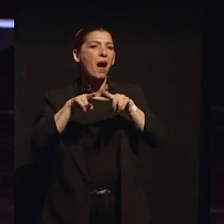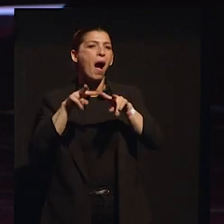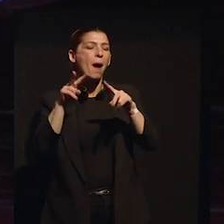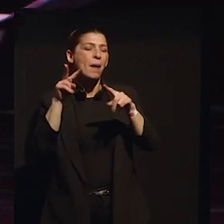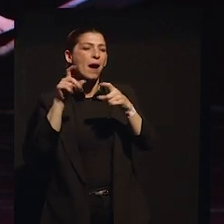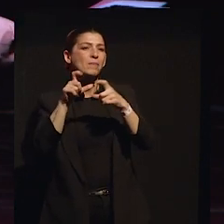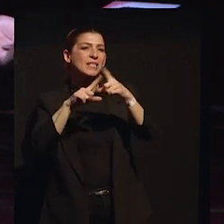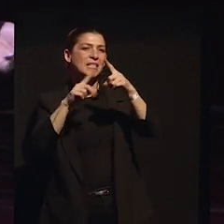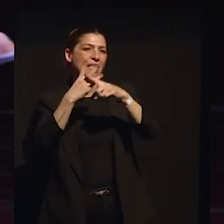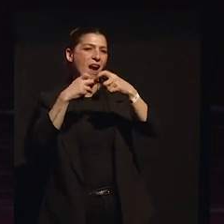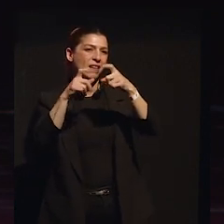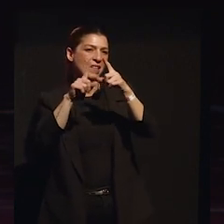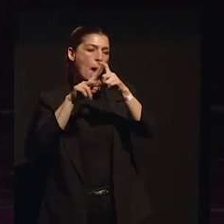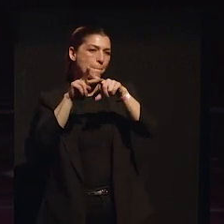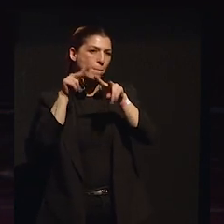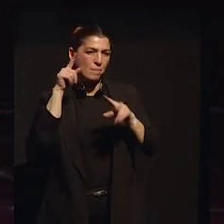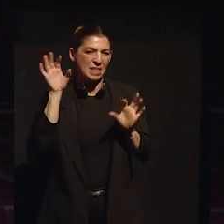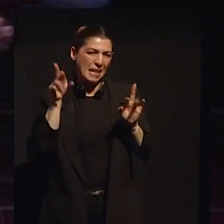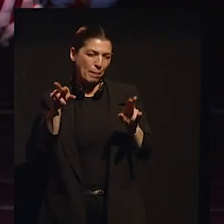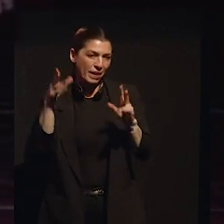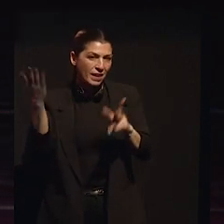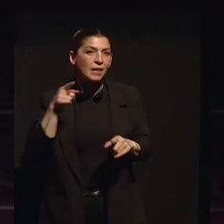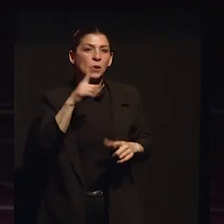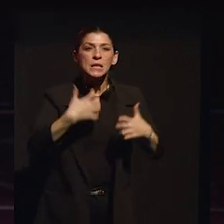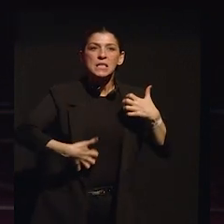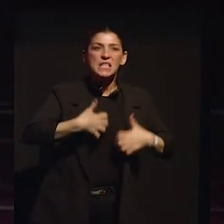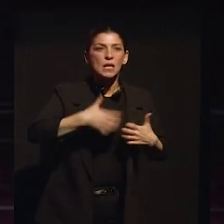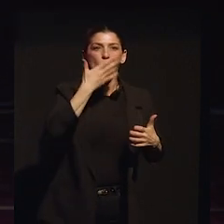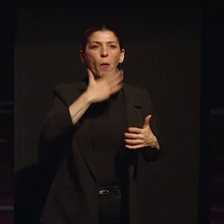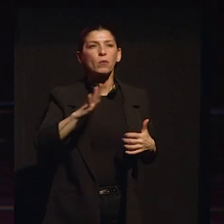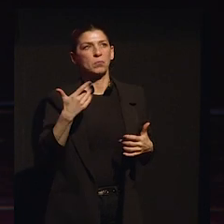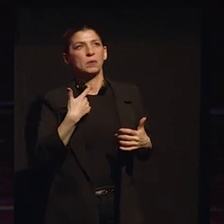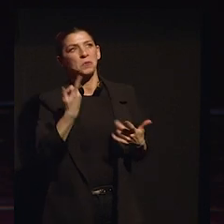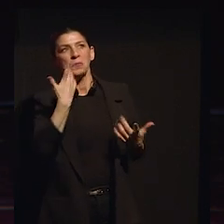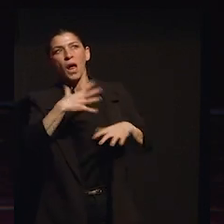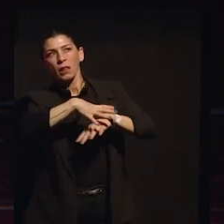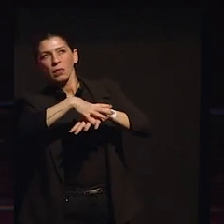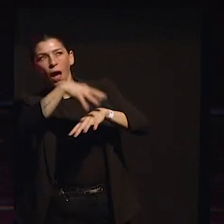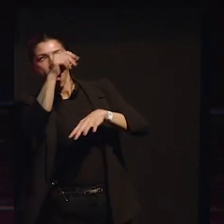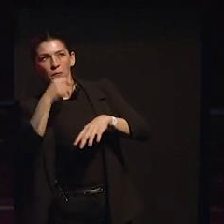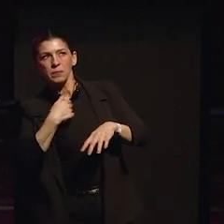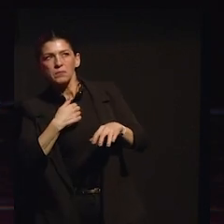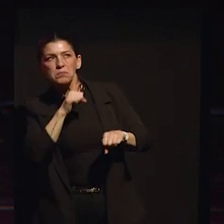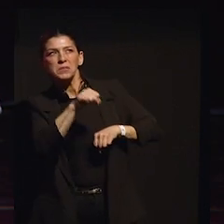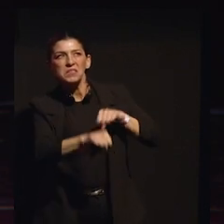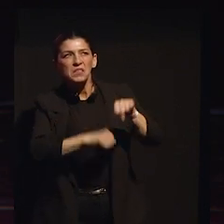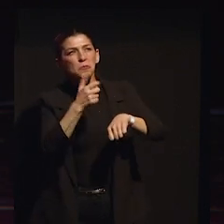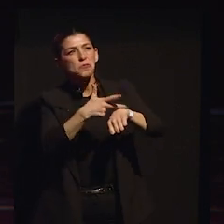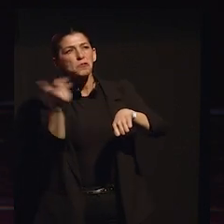if it’s all bicycles, it all flows somehow, just like in Amsterdam. Second of all, there really is no stress. The biggest stress is,